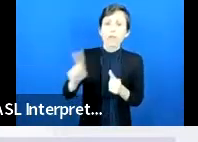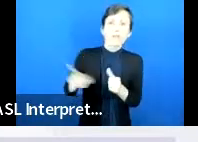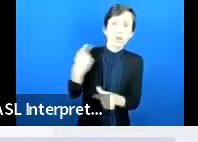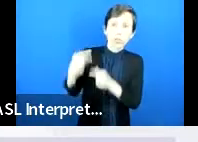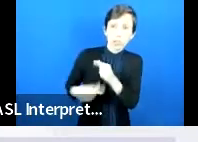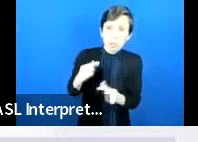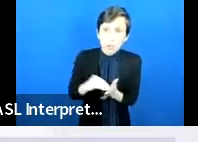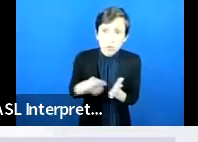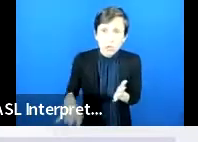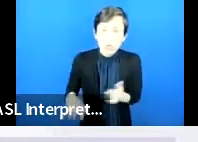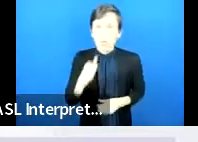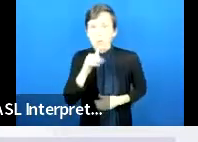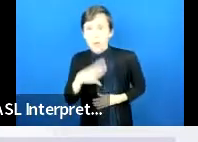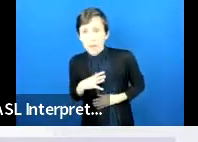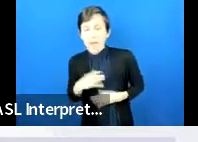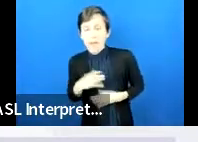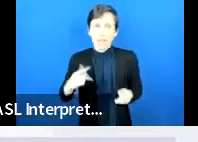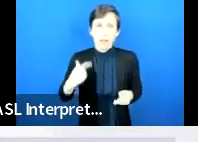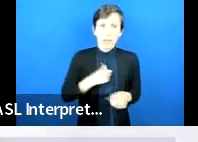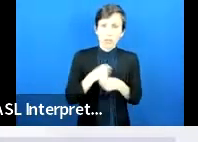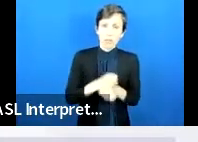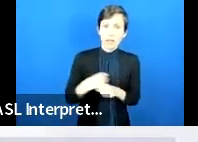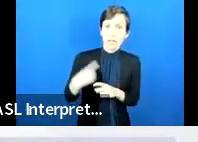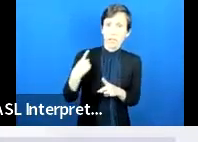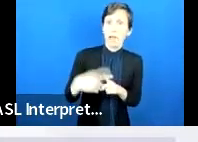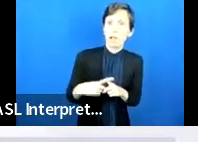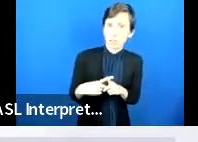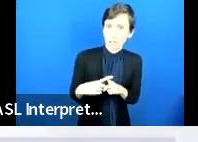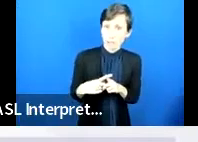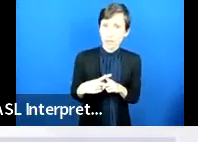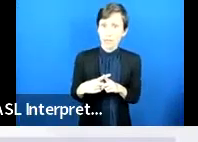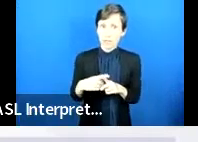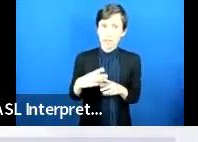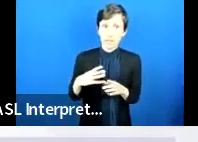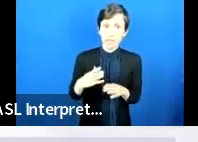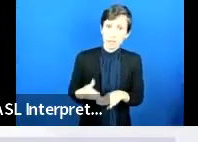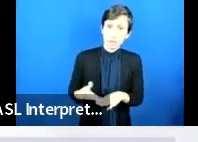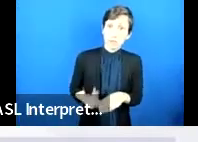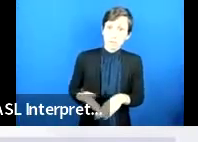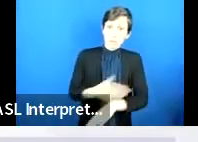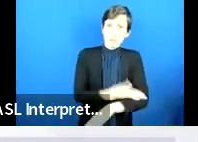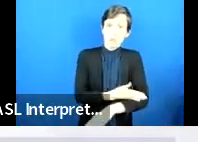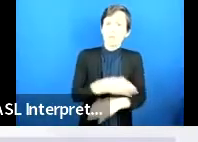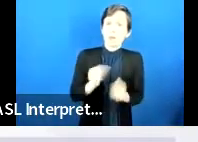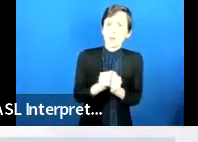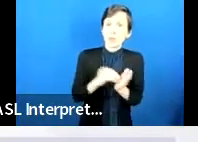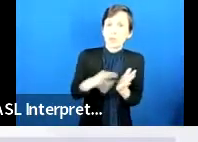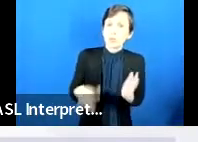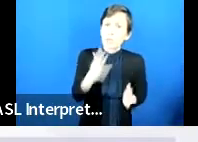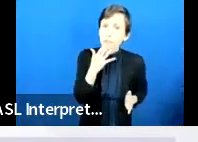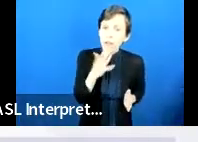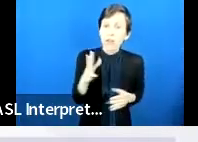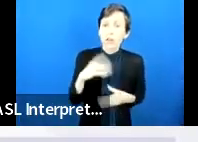and has allowed us to make positive strides in of students of color across all groups, including black, Latino,